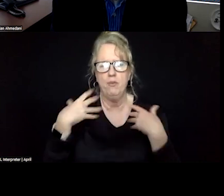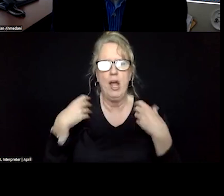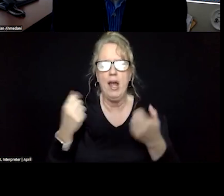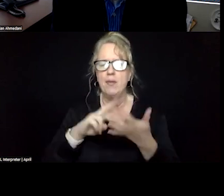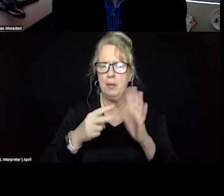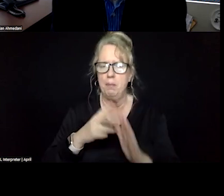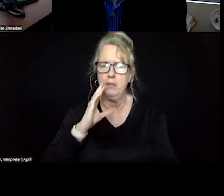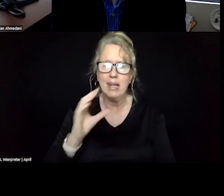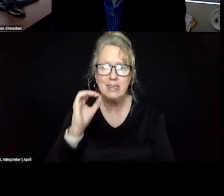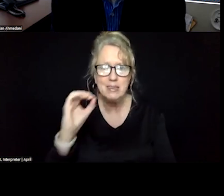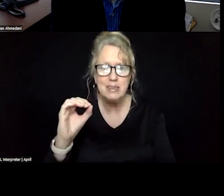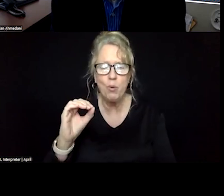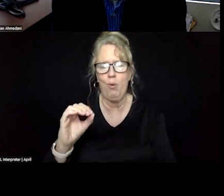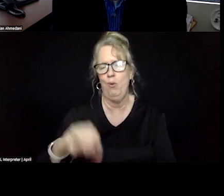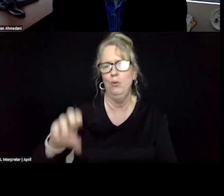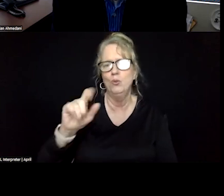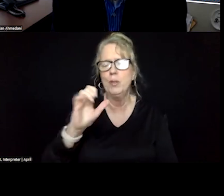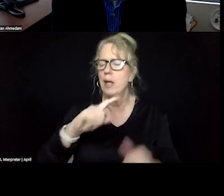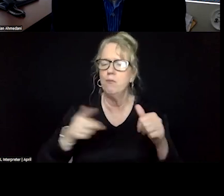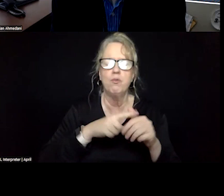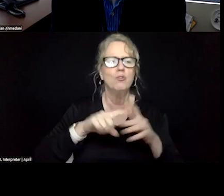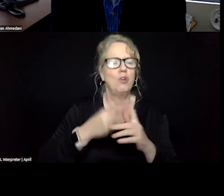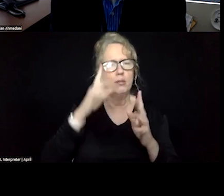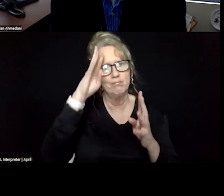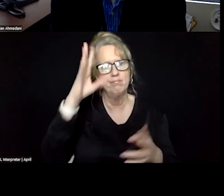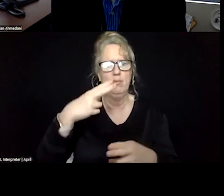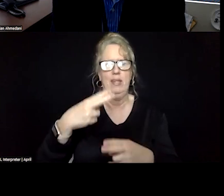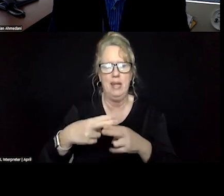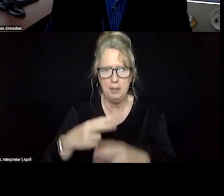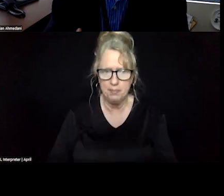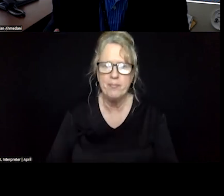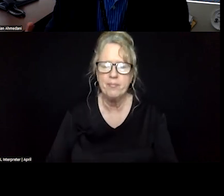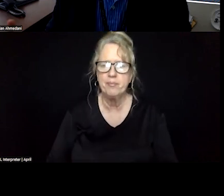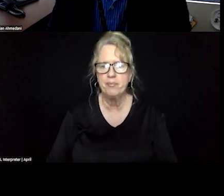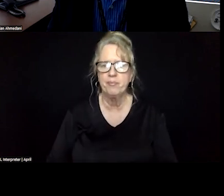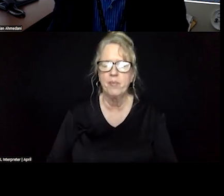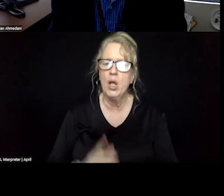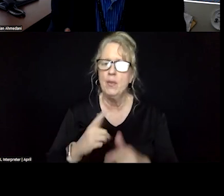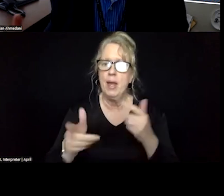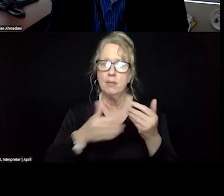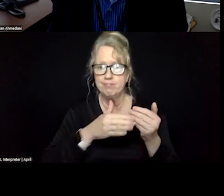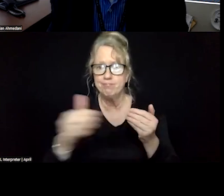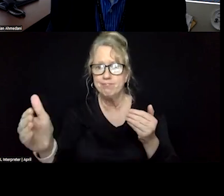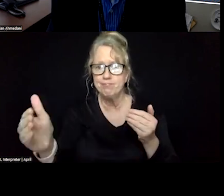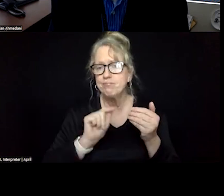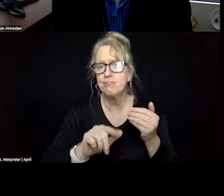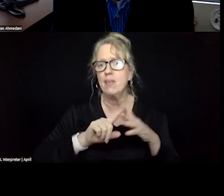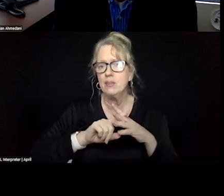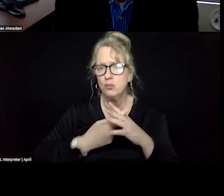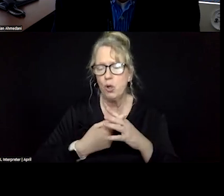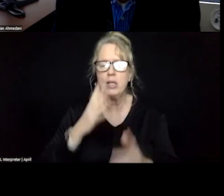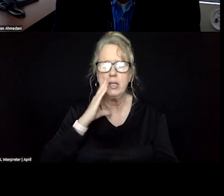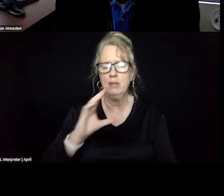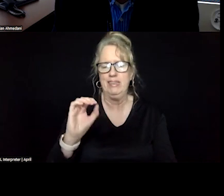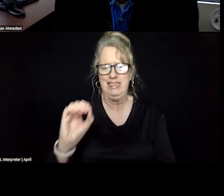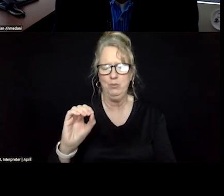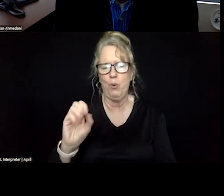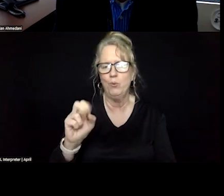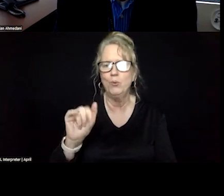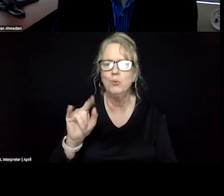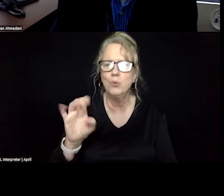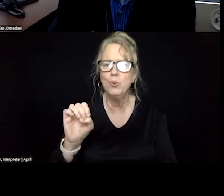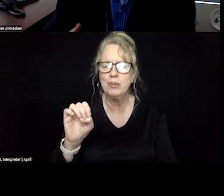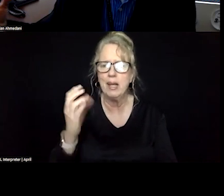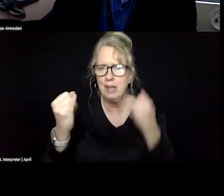SO THAT IS WHERE THE NAME CAME FROM AND IT